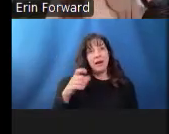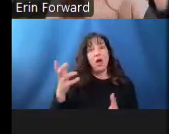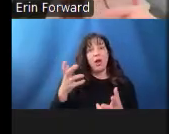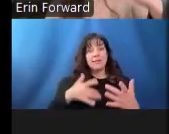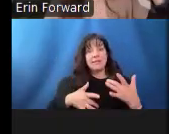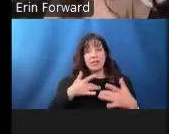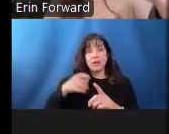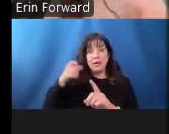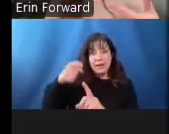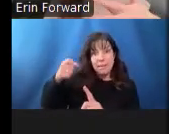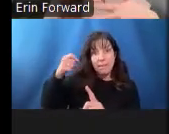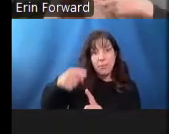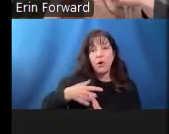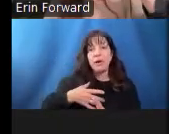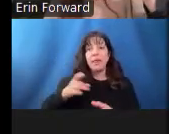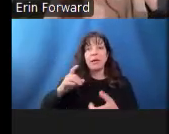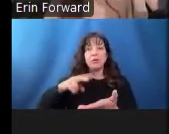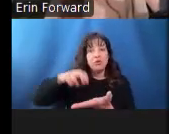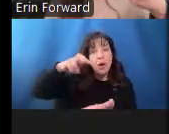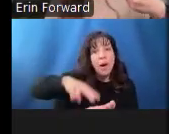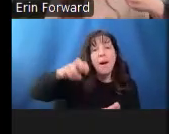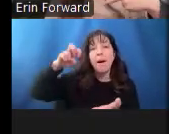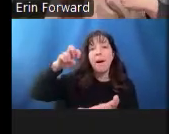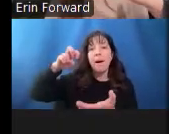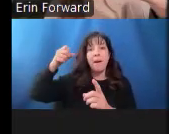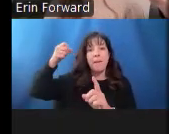that liked to jump, that liked probe, proprioceptive input, he